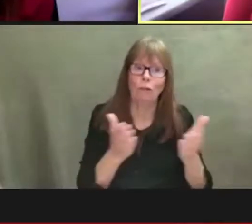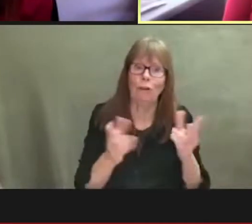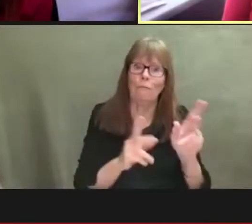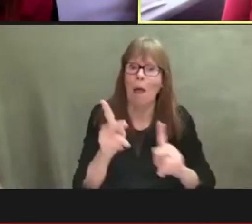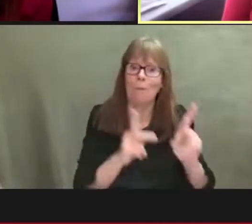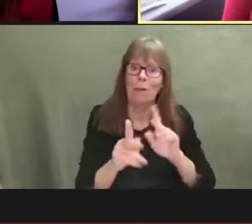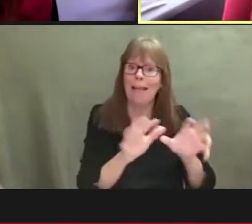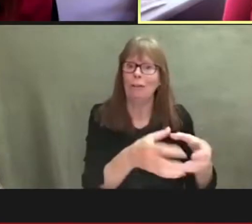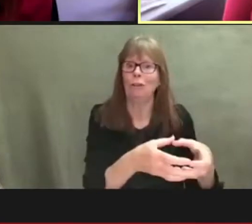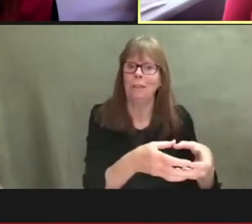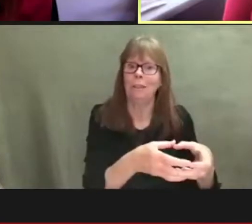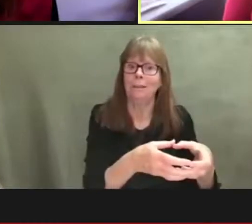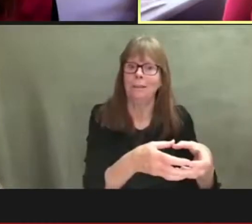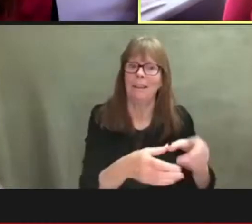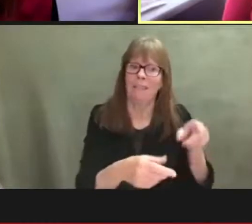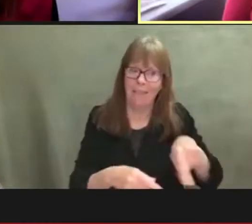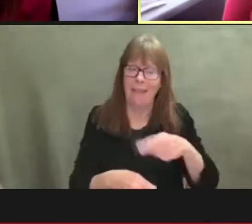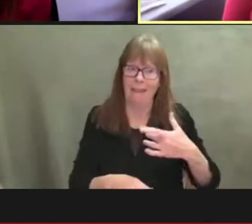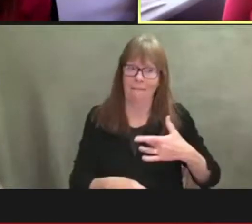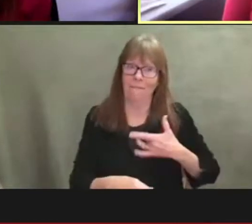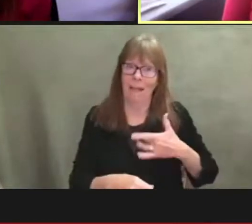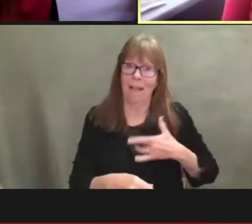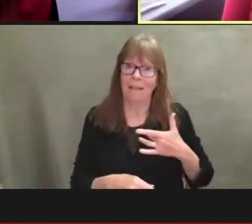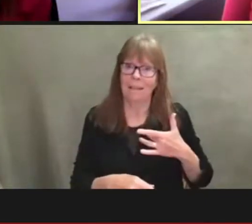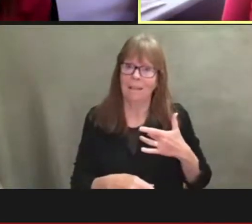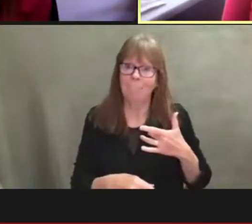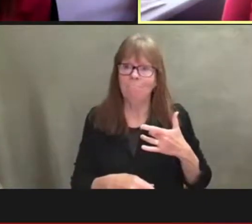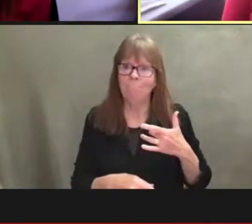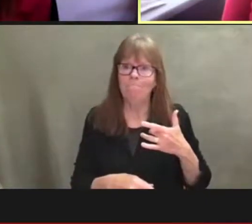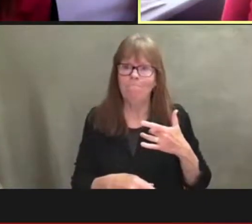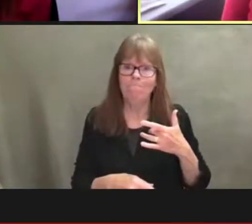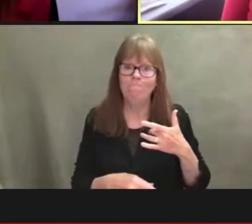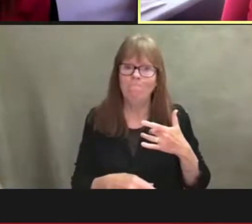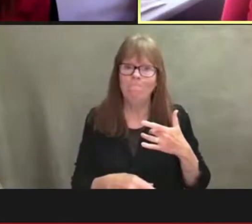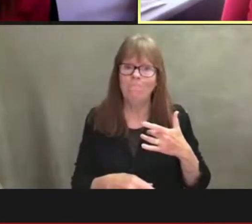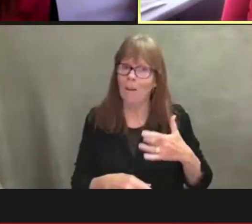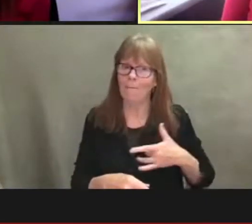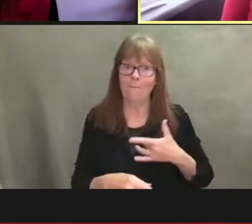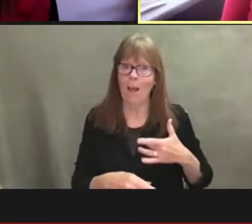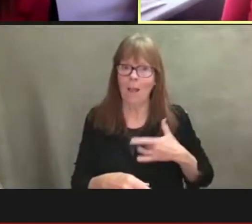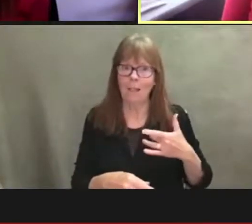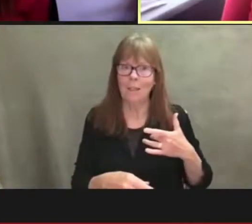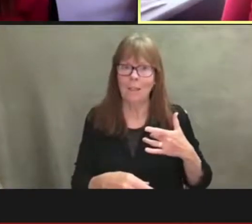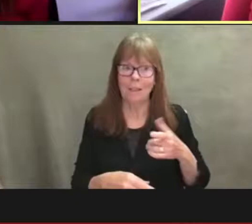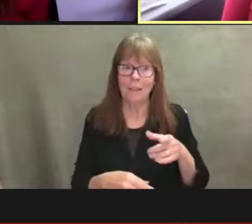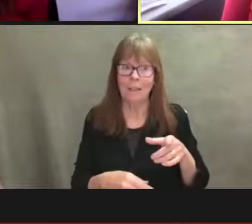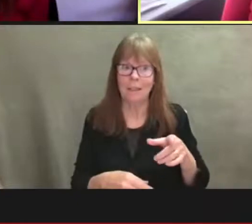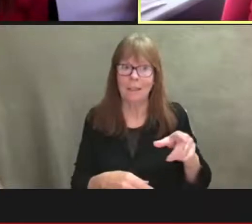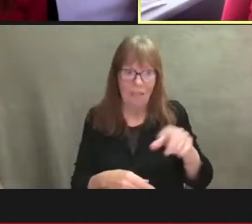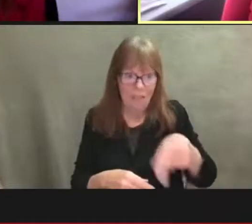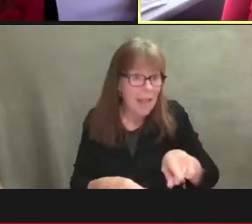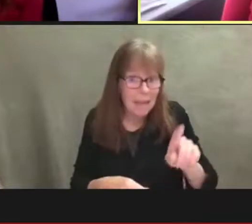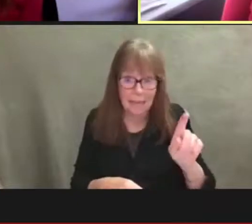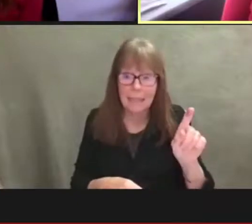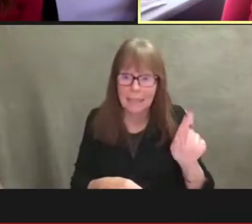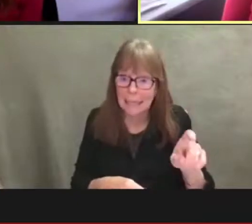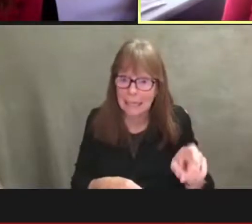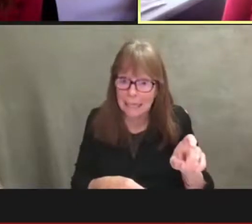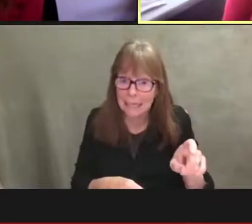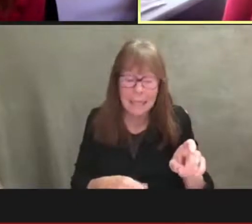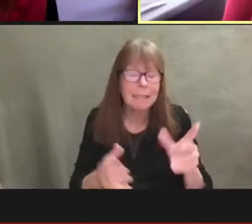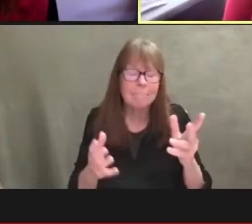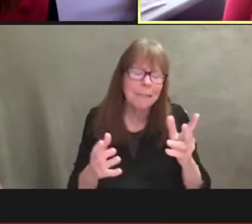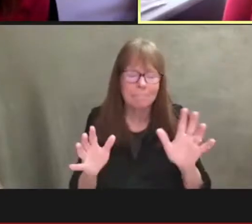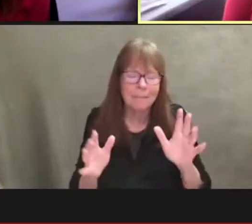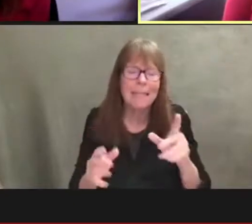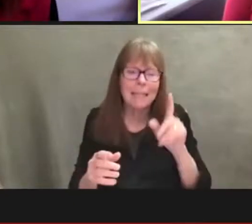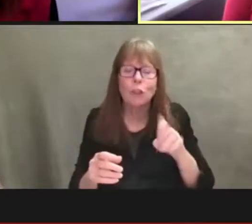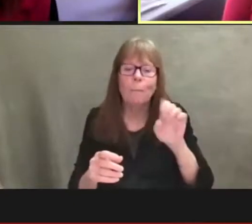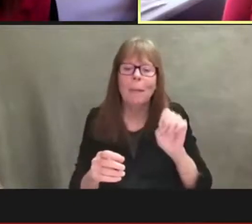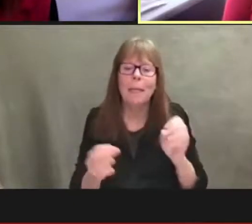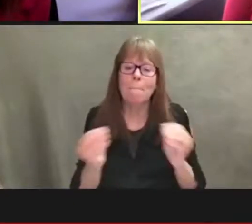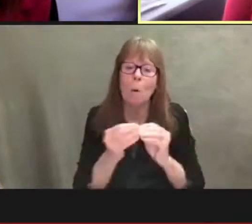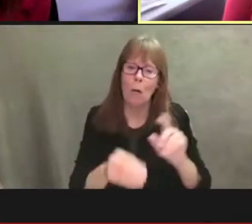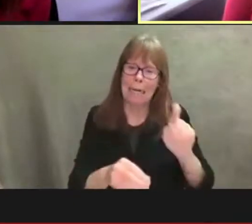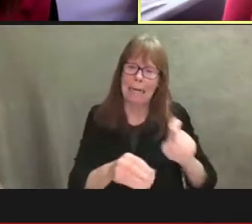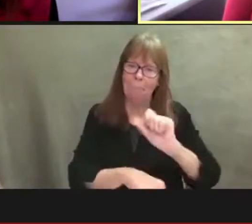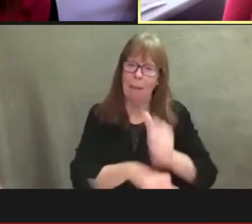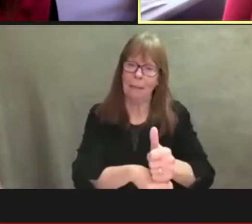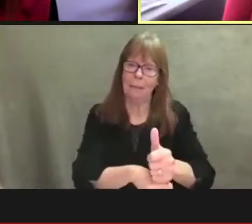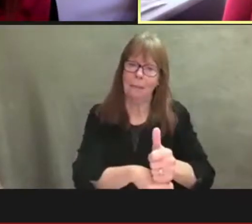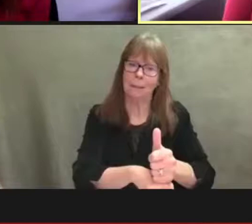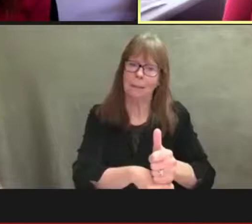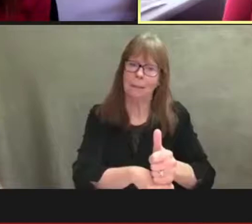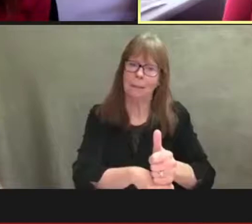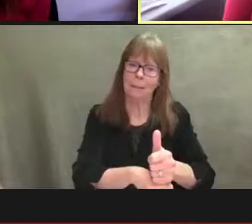feeling that they needed to, that it should be more need-based, and that there was a limited